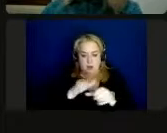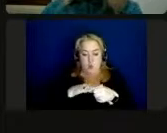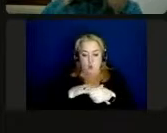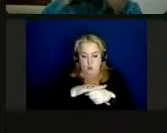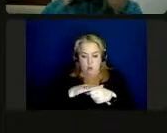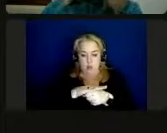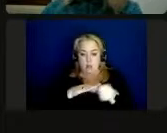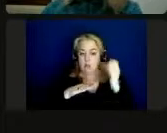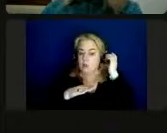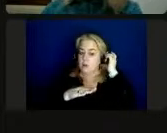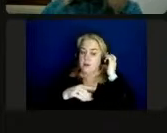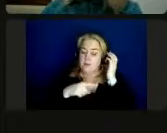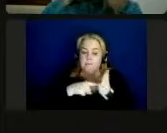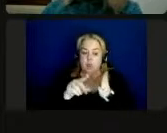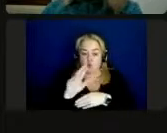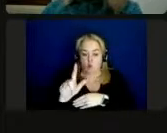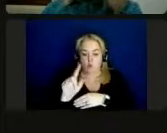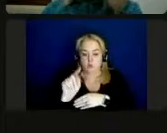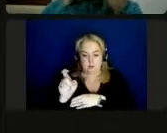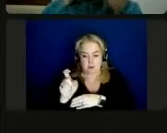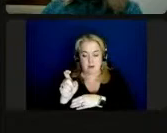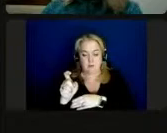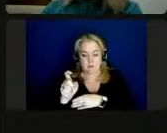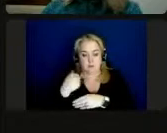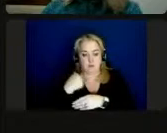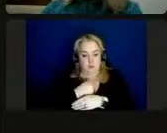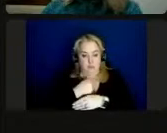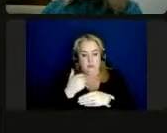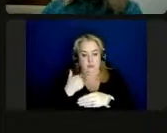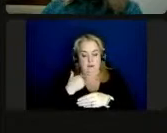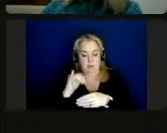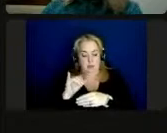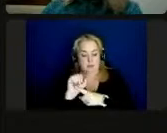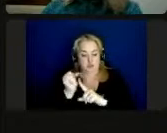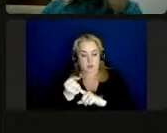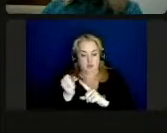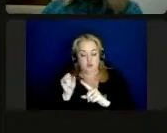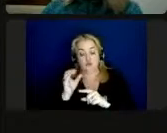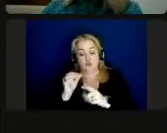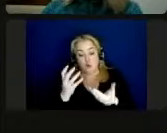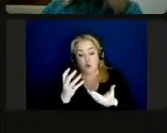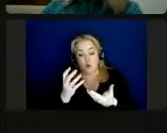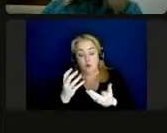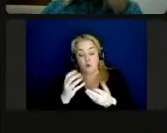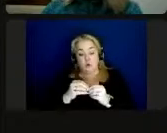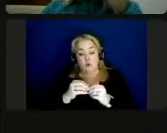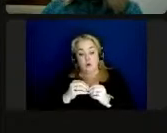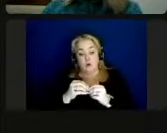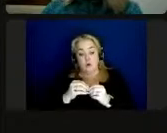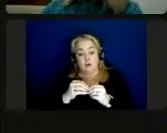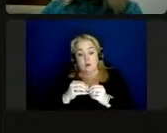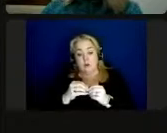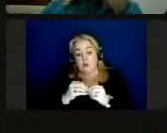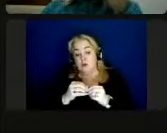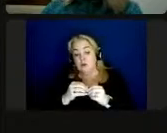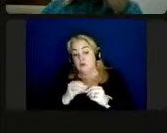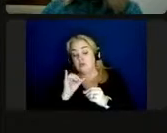TO WORK IN THE MIDWEST VERY